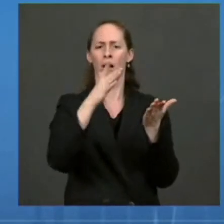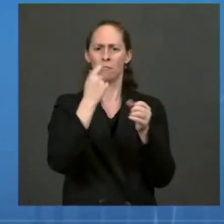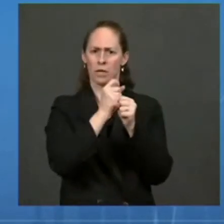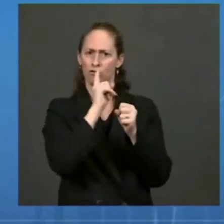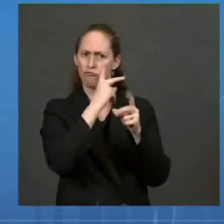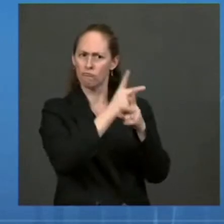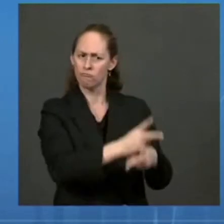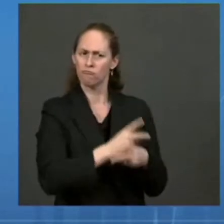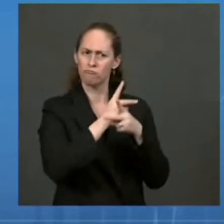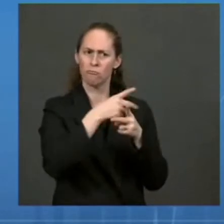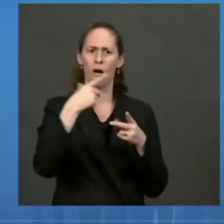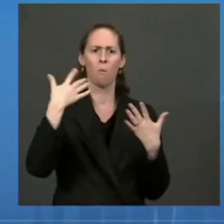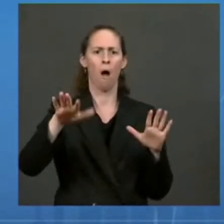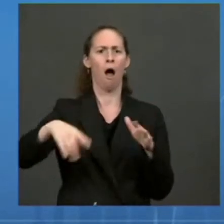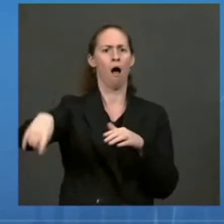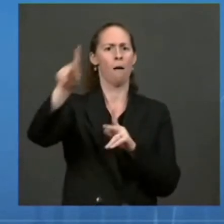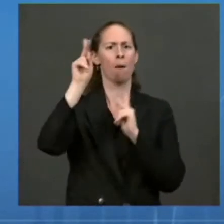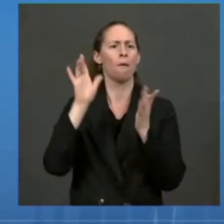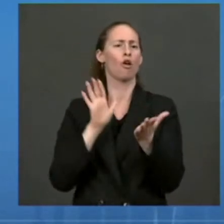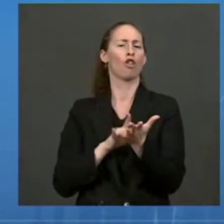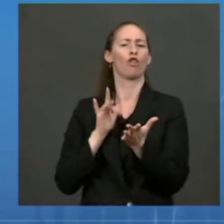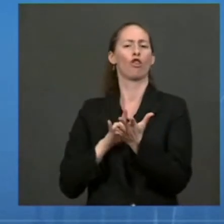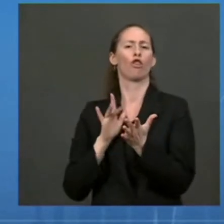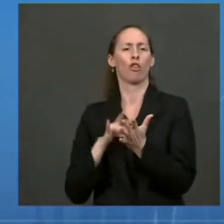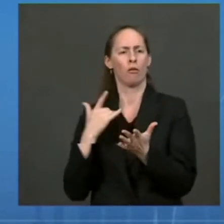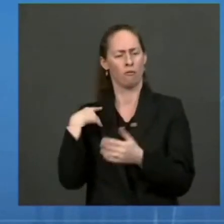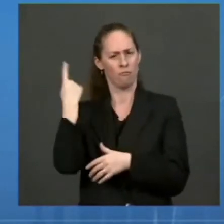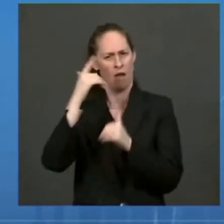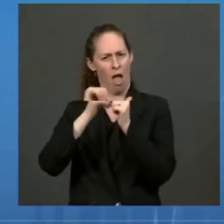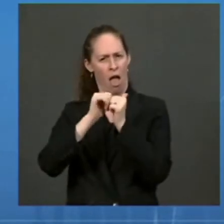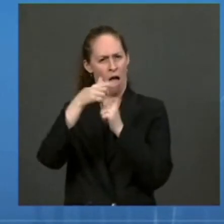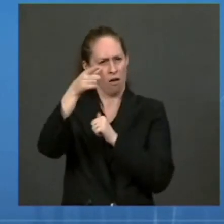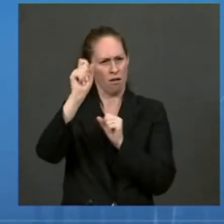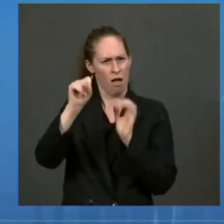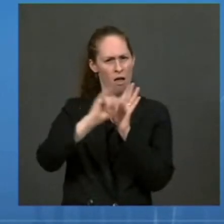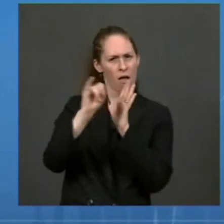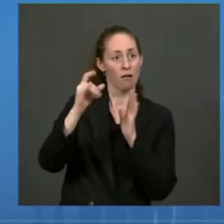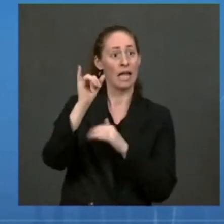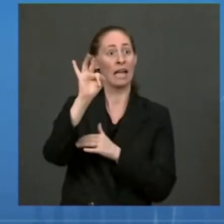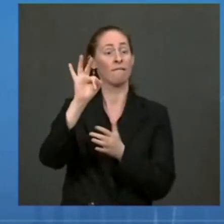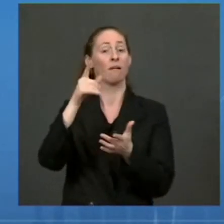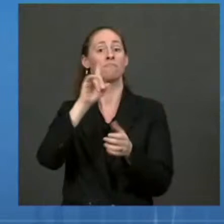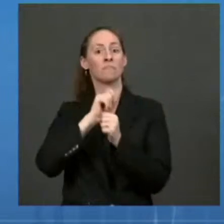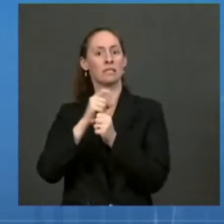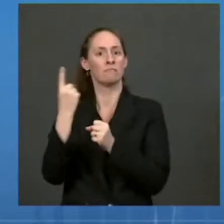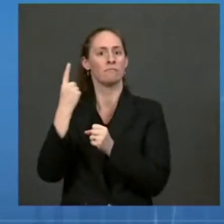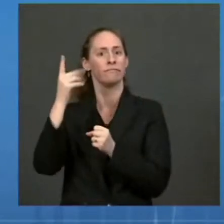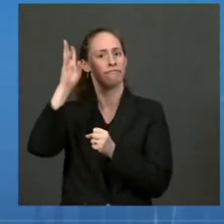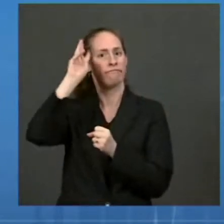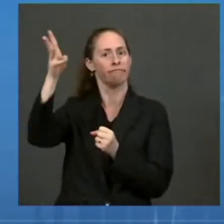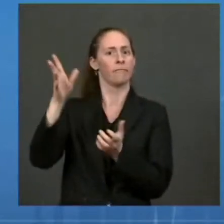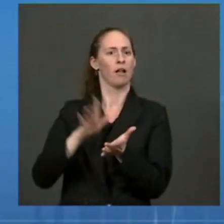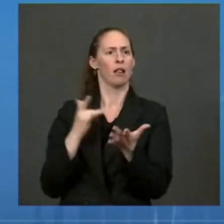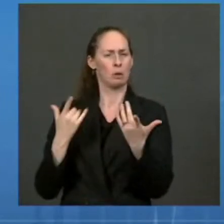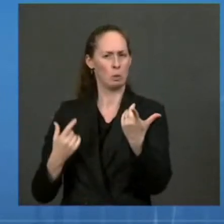YOU WILL BE MUTTERING EXCEPTIONS FOR VACCINE REQUIREMENTS TO MAKE SURE THEY'RE NOT BEING ABUSED, CAN